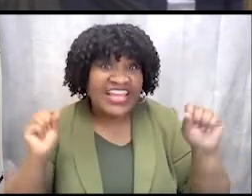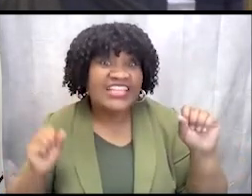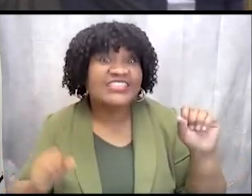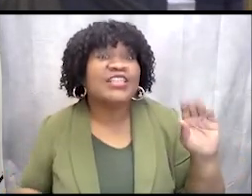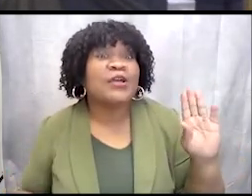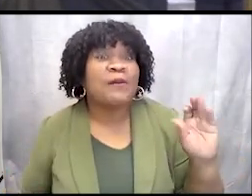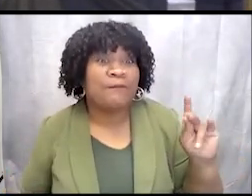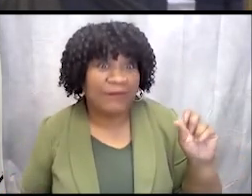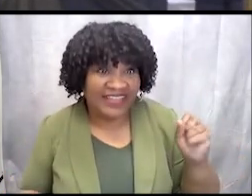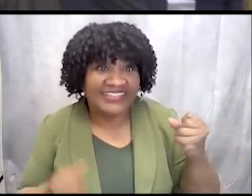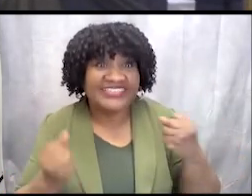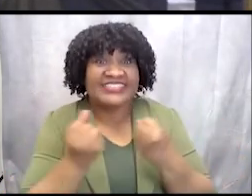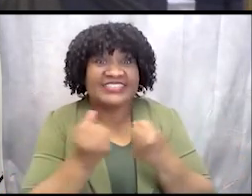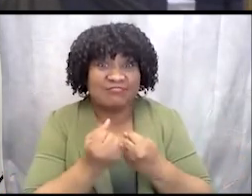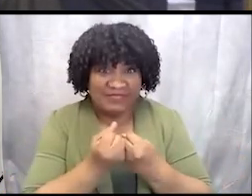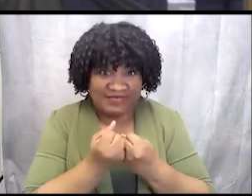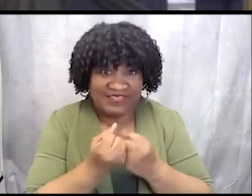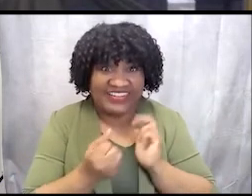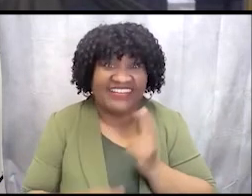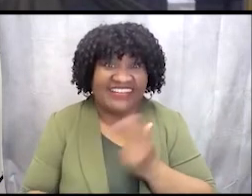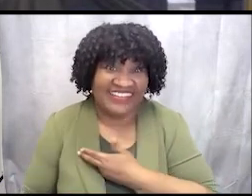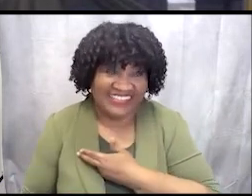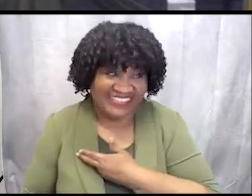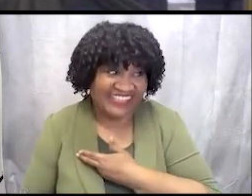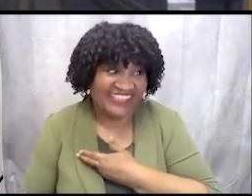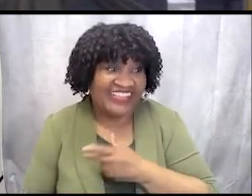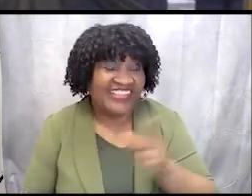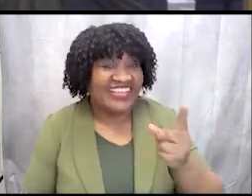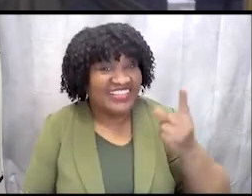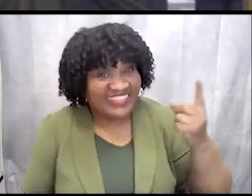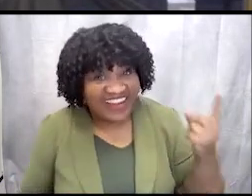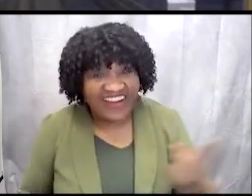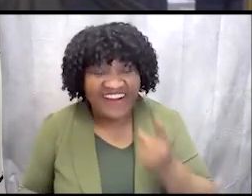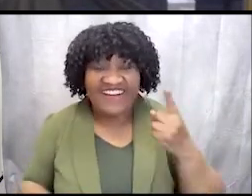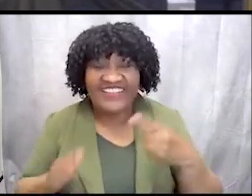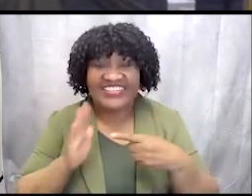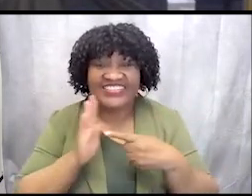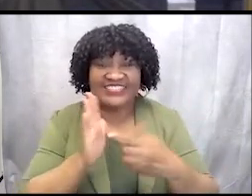So for me, he's always demonstrated the kind of leadership